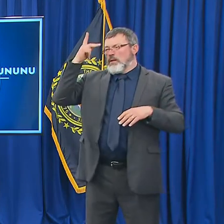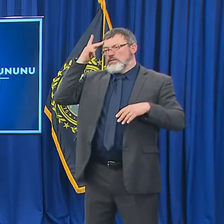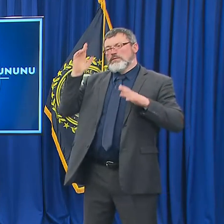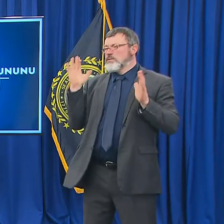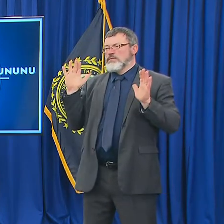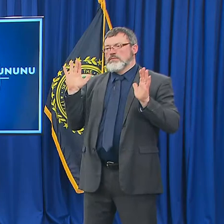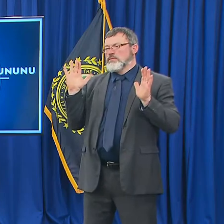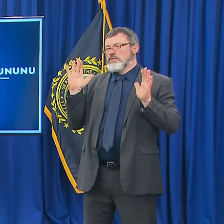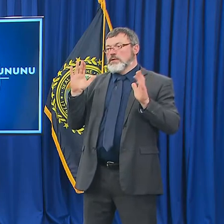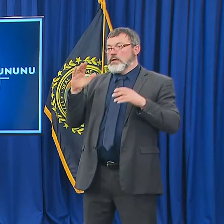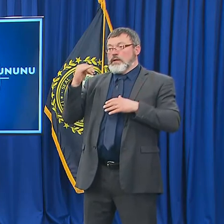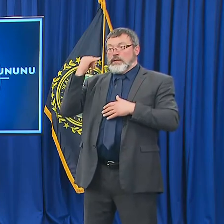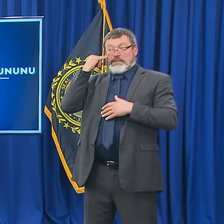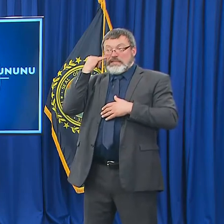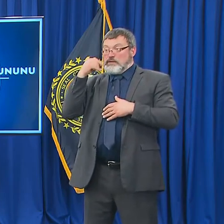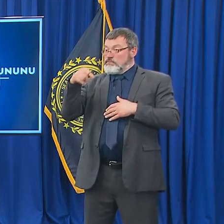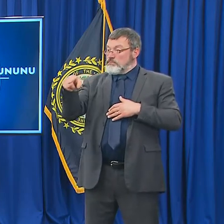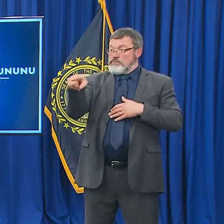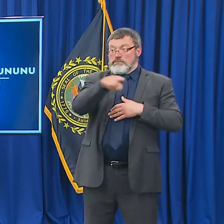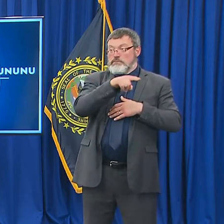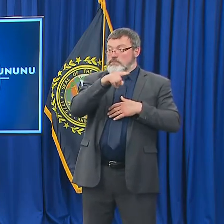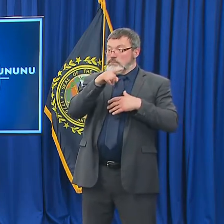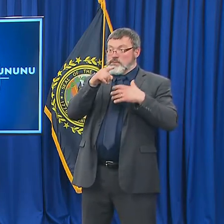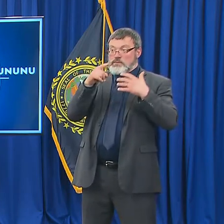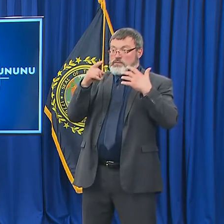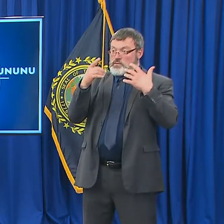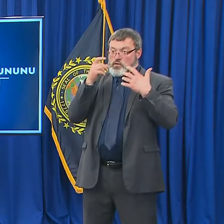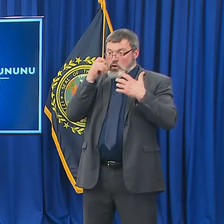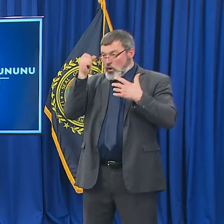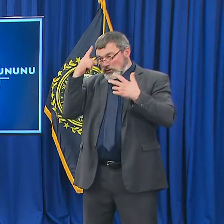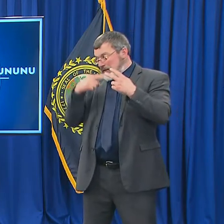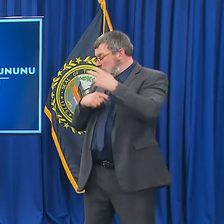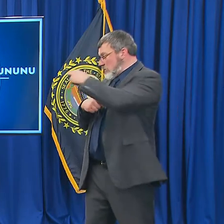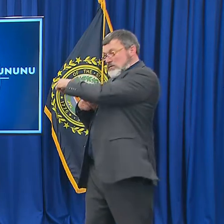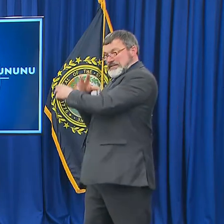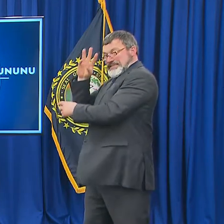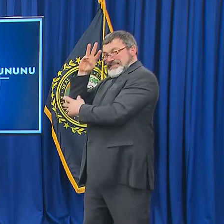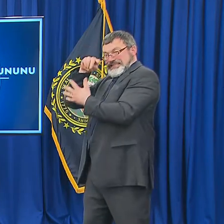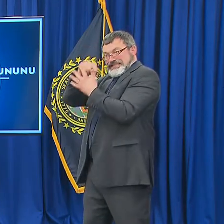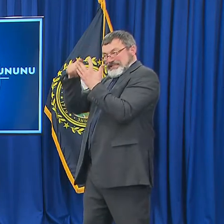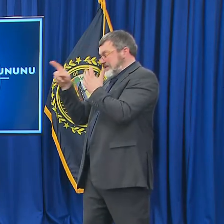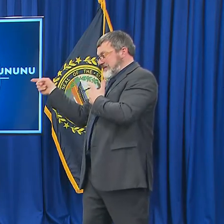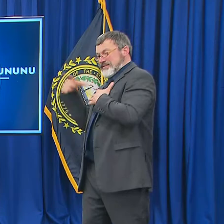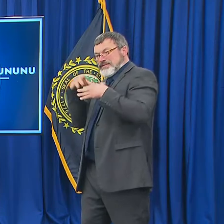So the data is clear. if folks don't want to look at the data, I can't I can't force them to listen to reason,